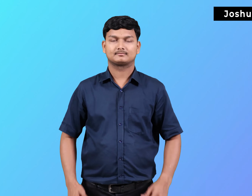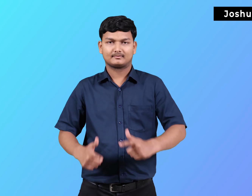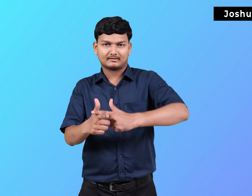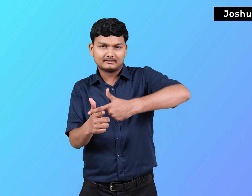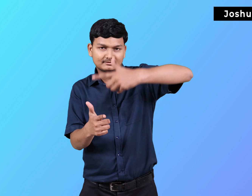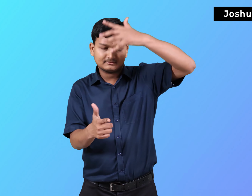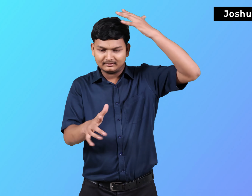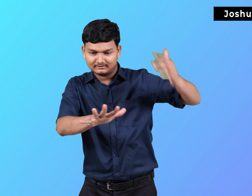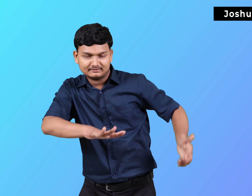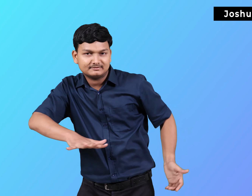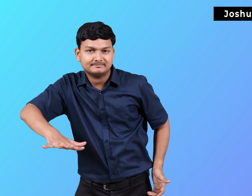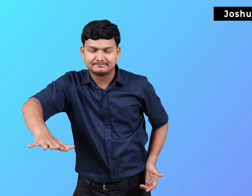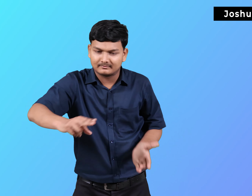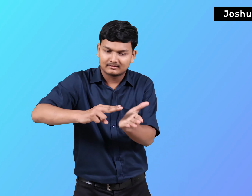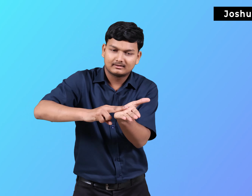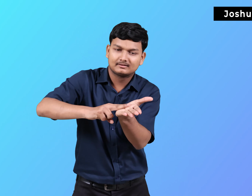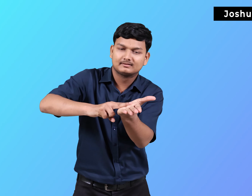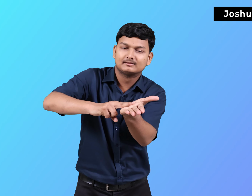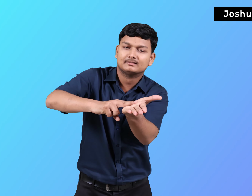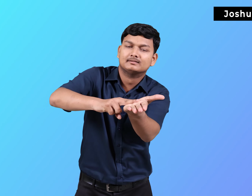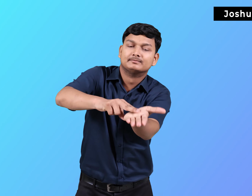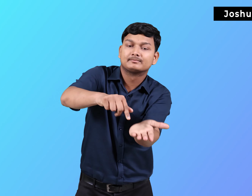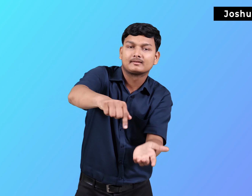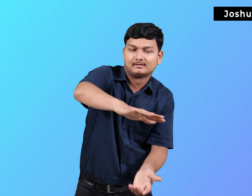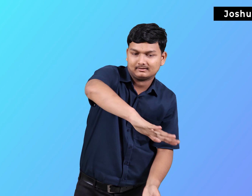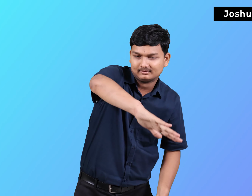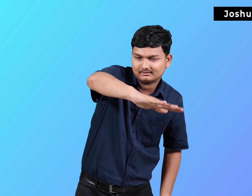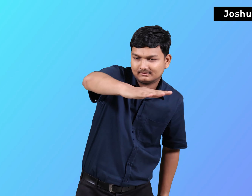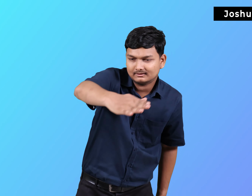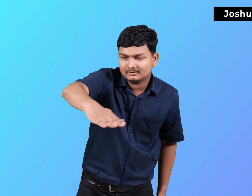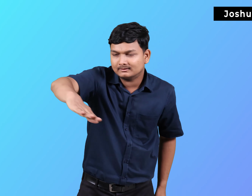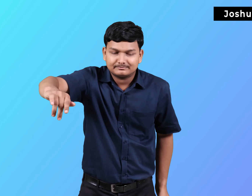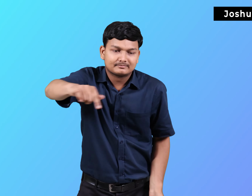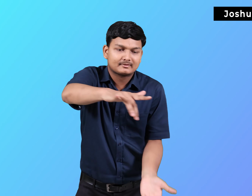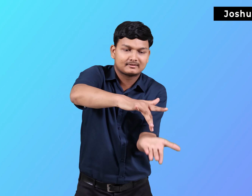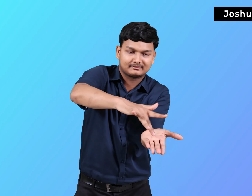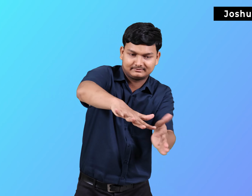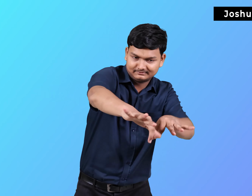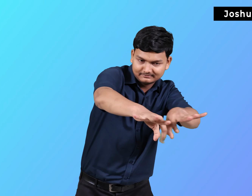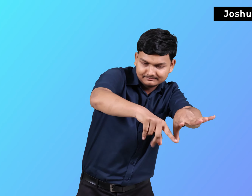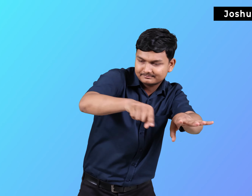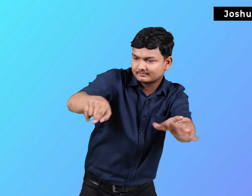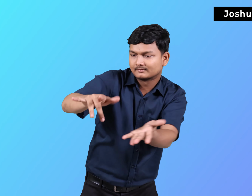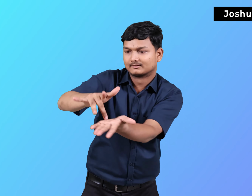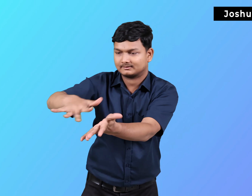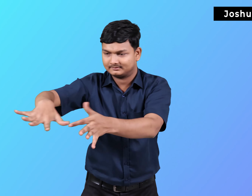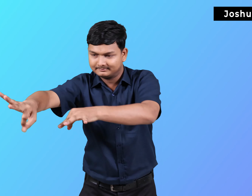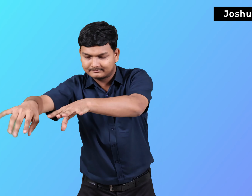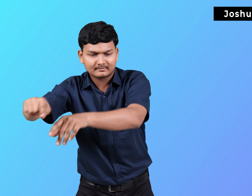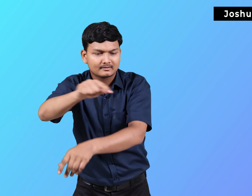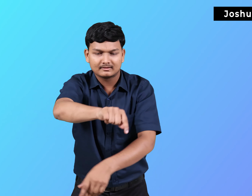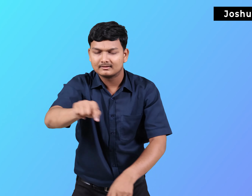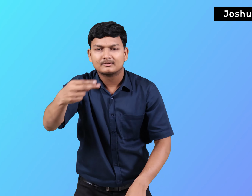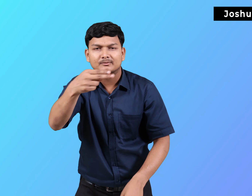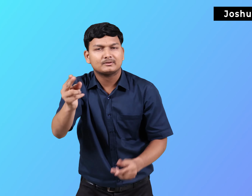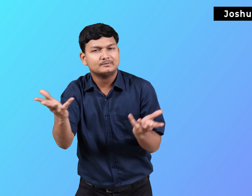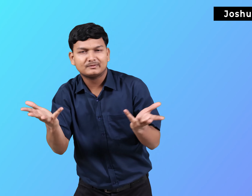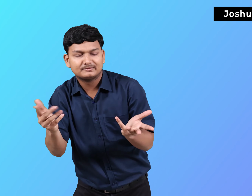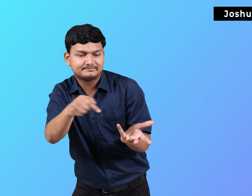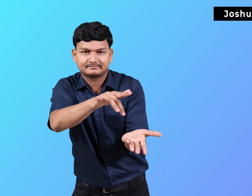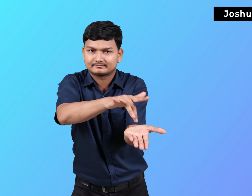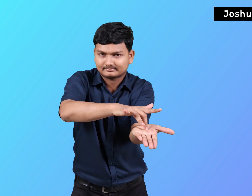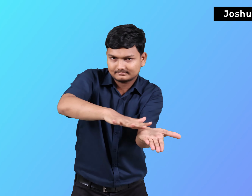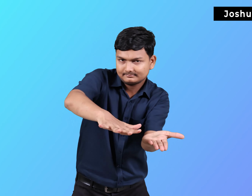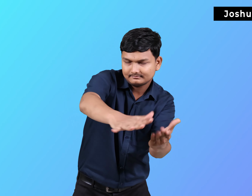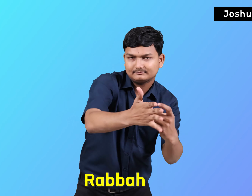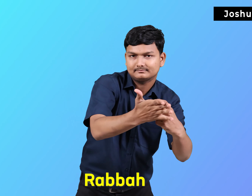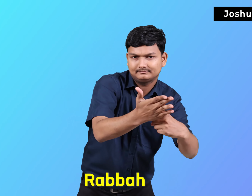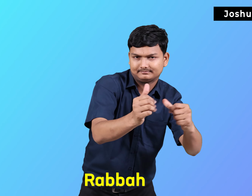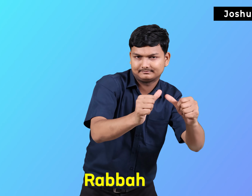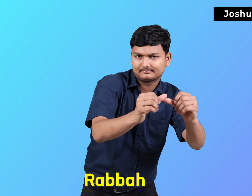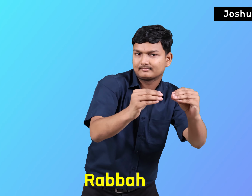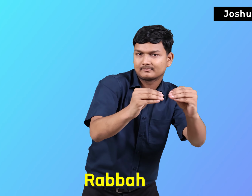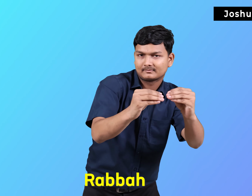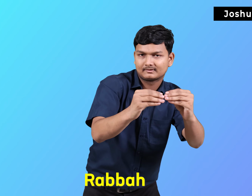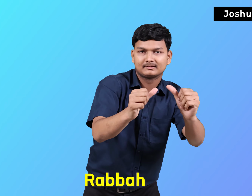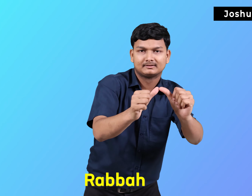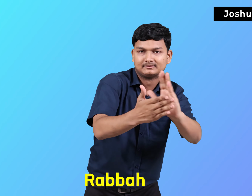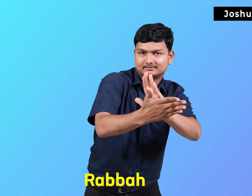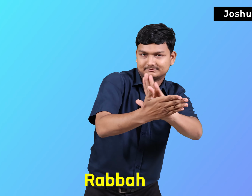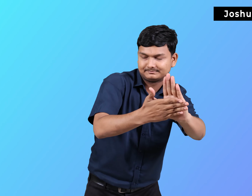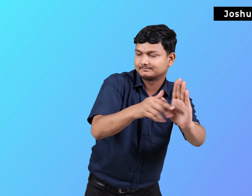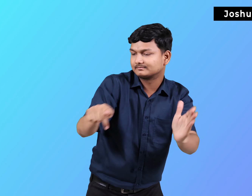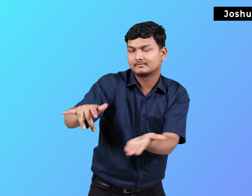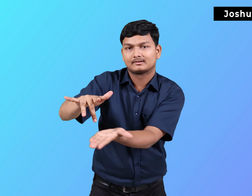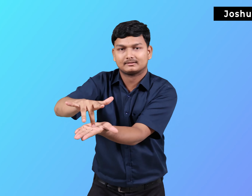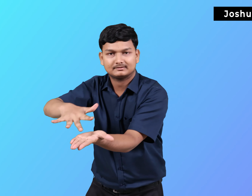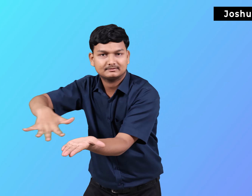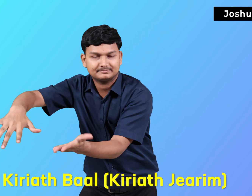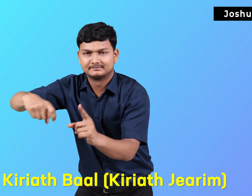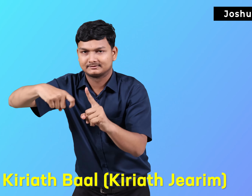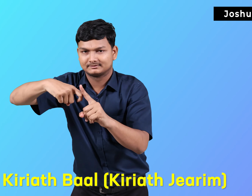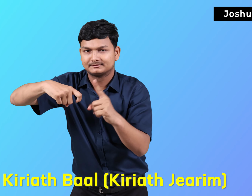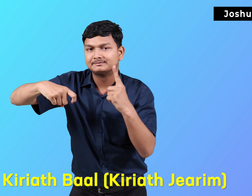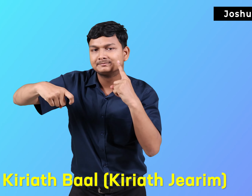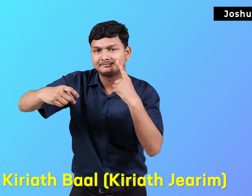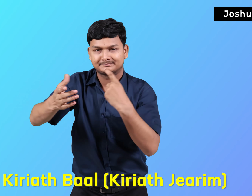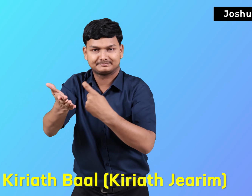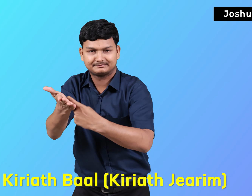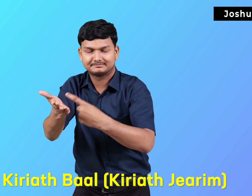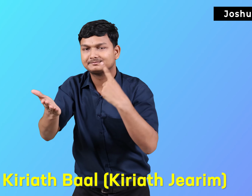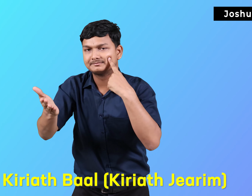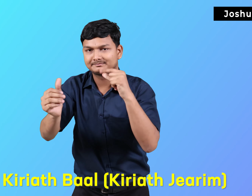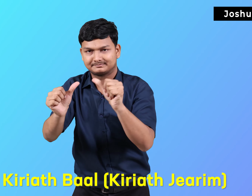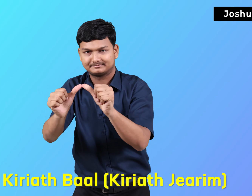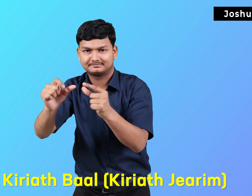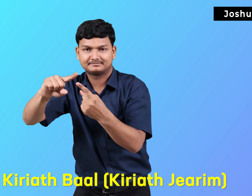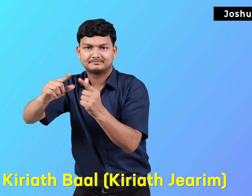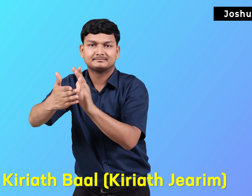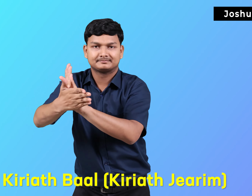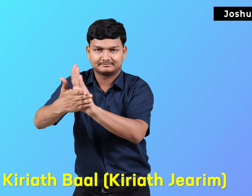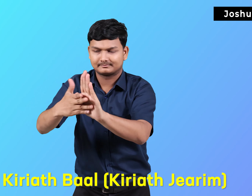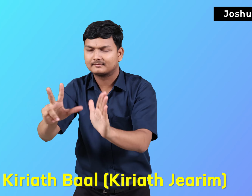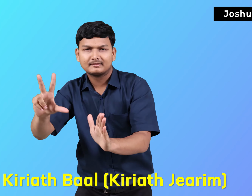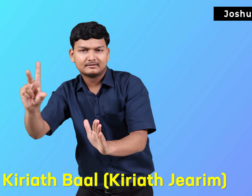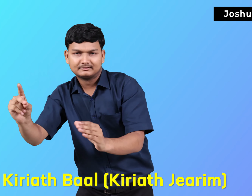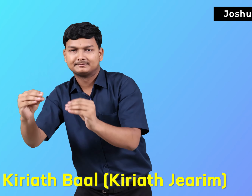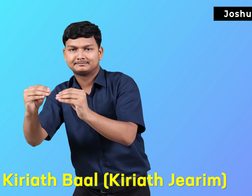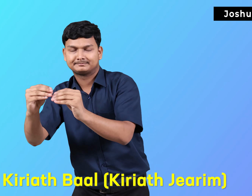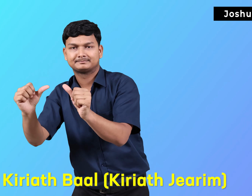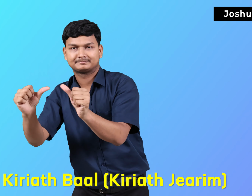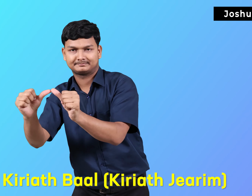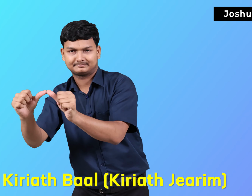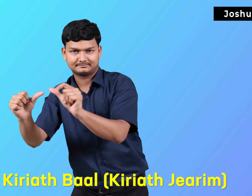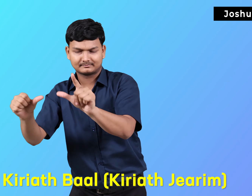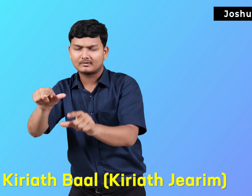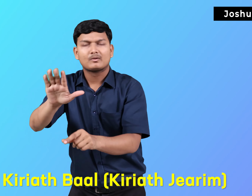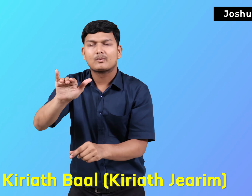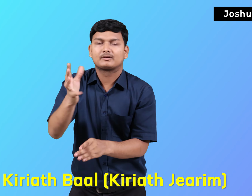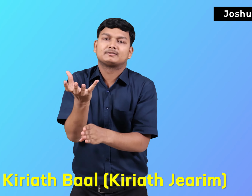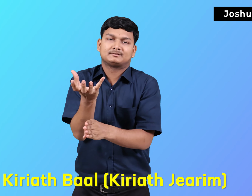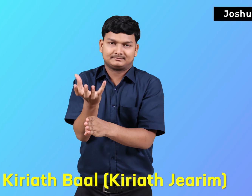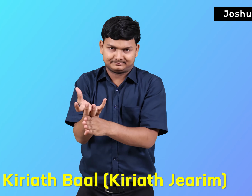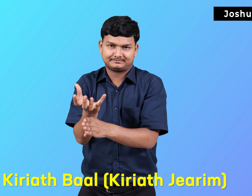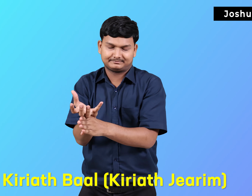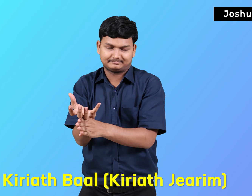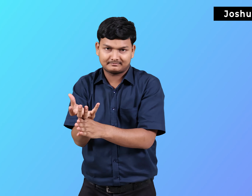One more area in the hill country included the two cities of Rabbah and Kiriath Baal (Kiriath Jearim).